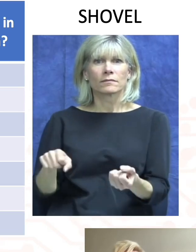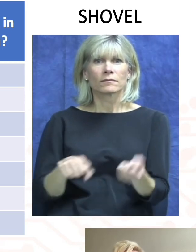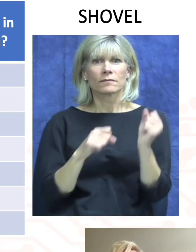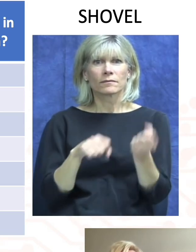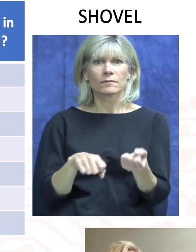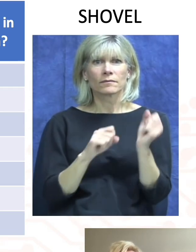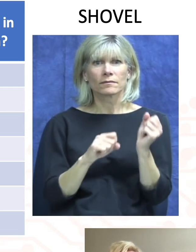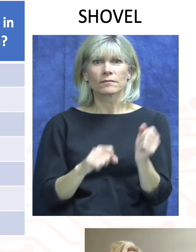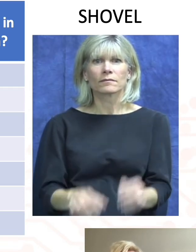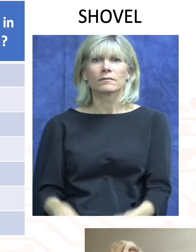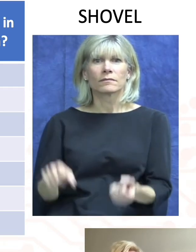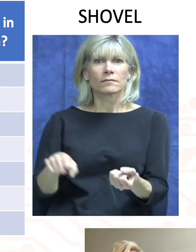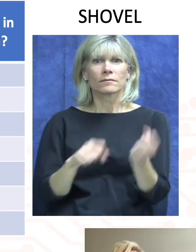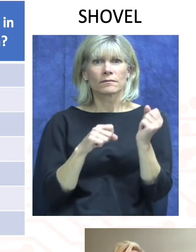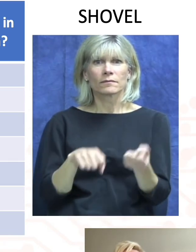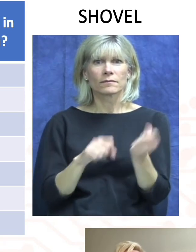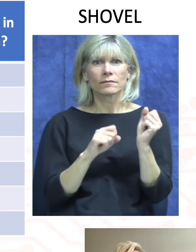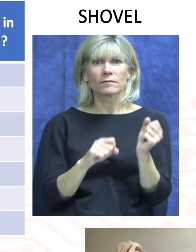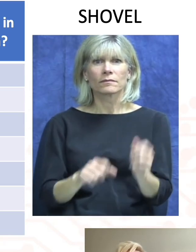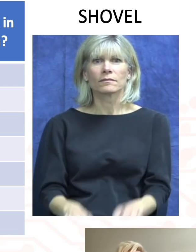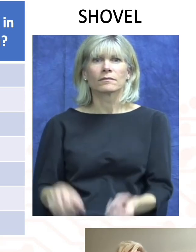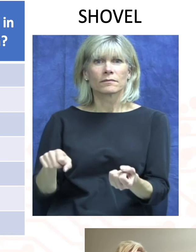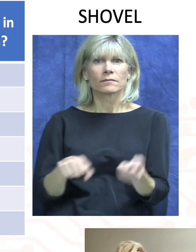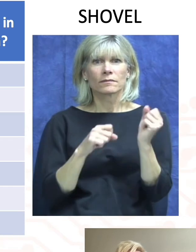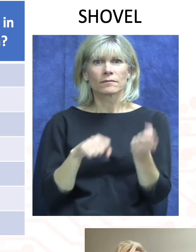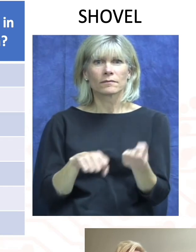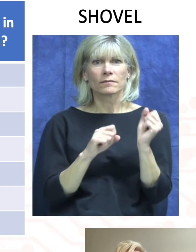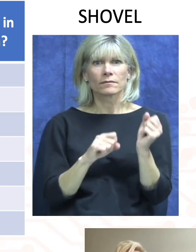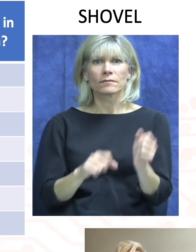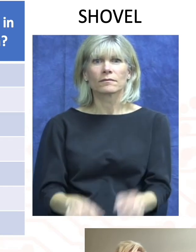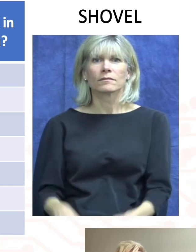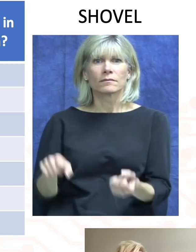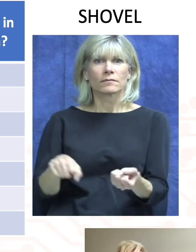and qualitative analysis of the semantic features that participate in iconic